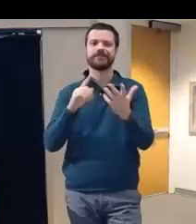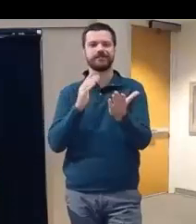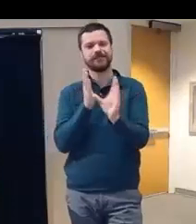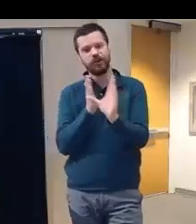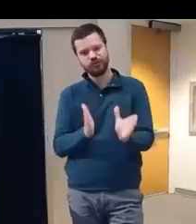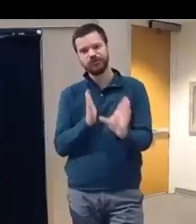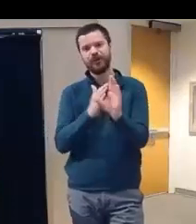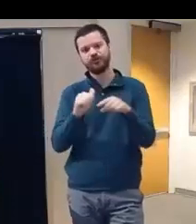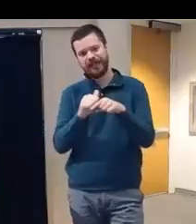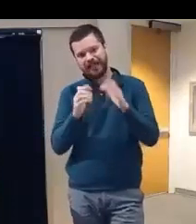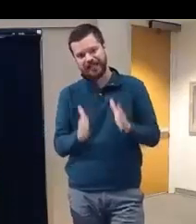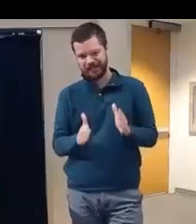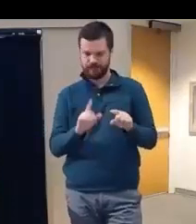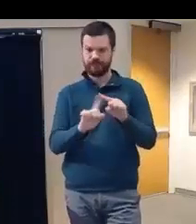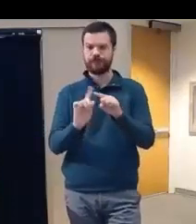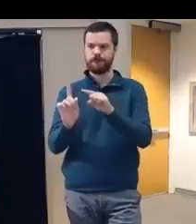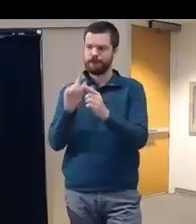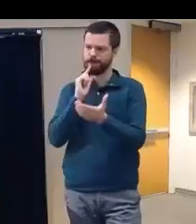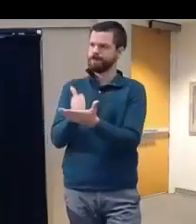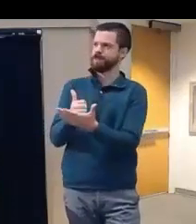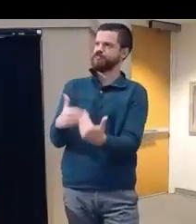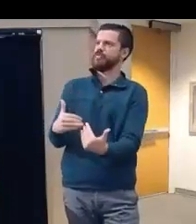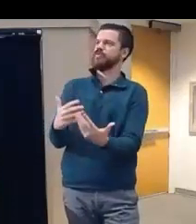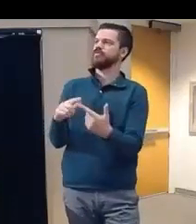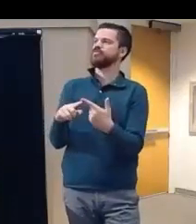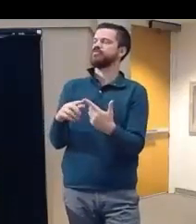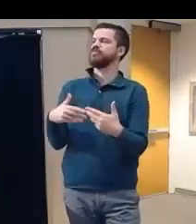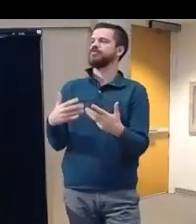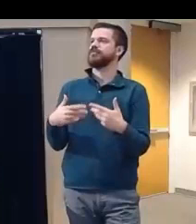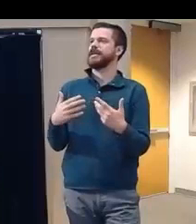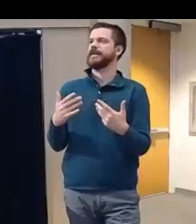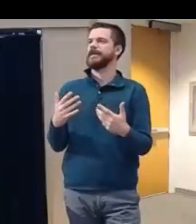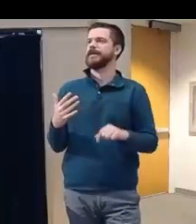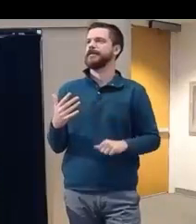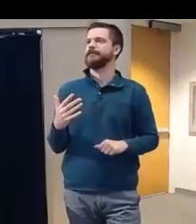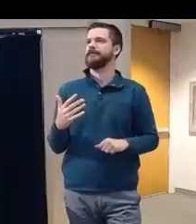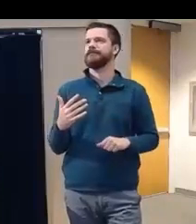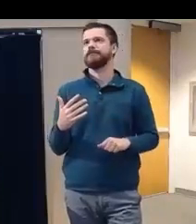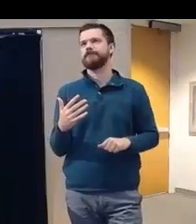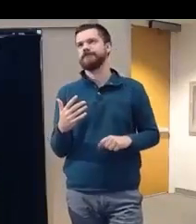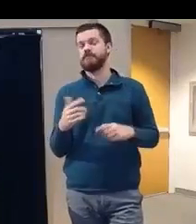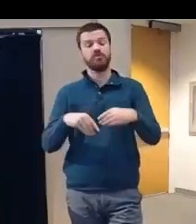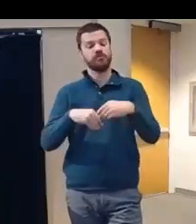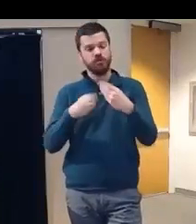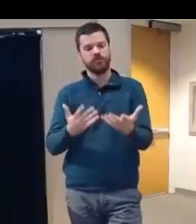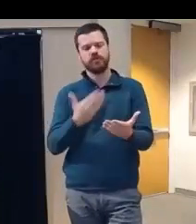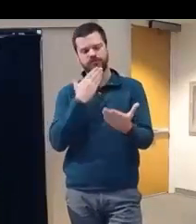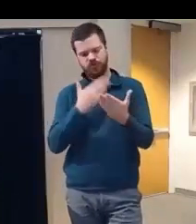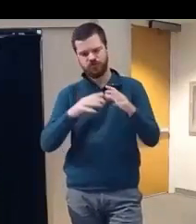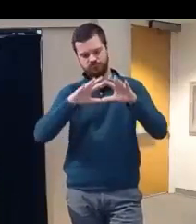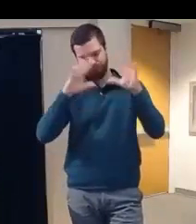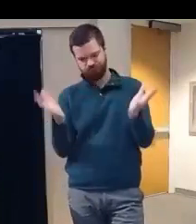psychology trainees who really help to um um well to provide a well-rounded educational experience